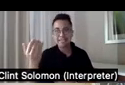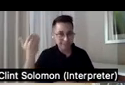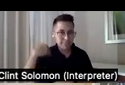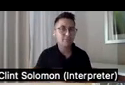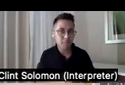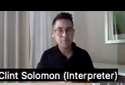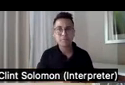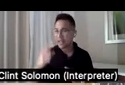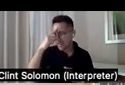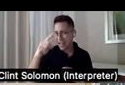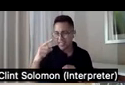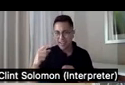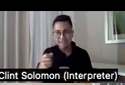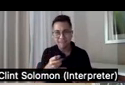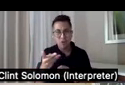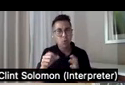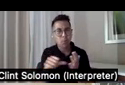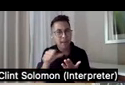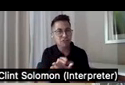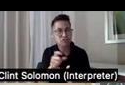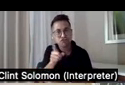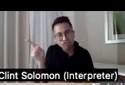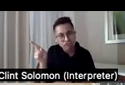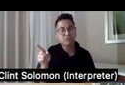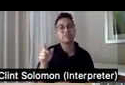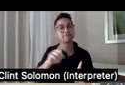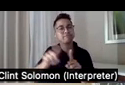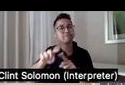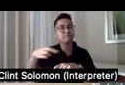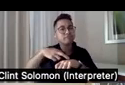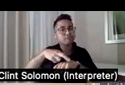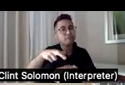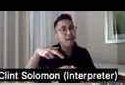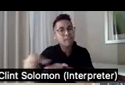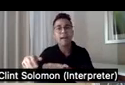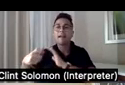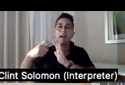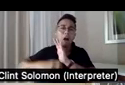have just a couple of pages here of references of different articles and some of these are studies